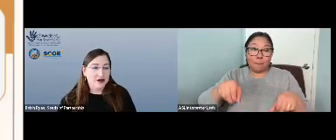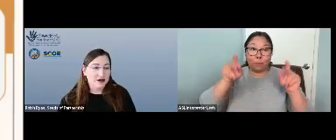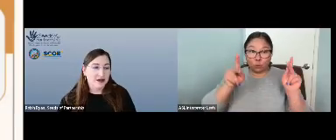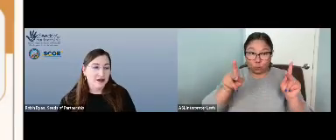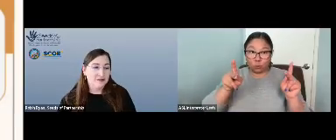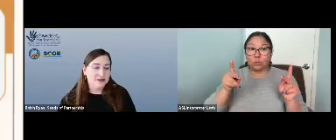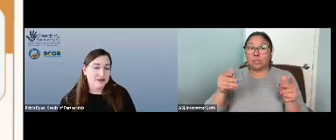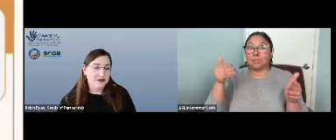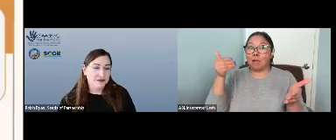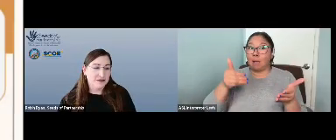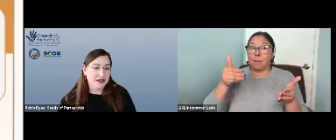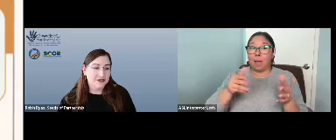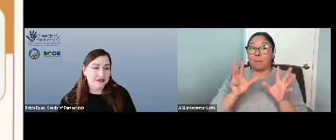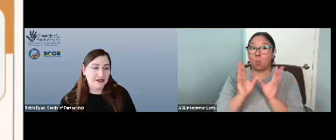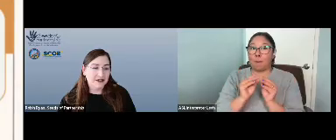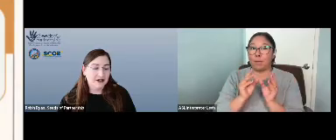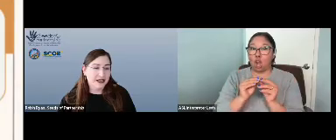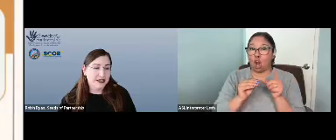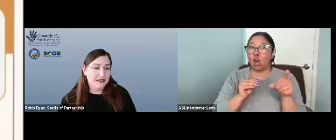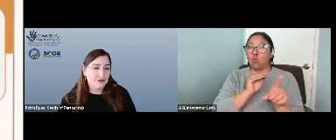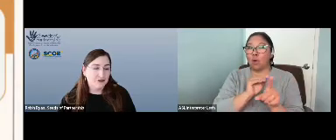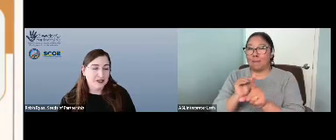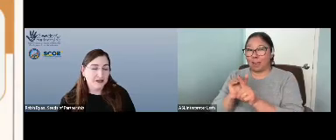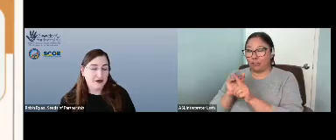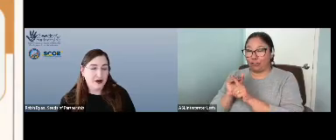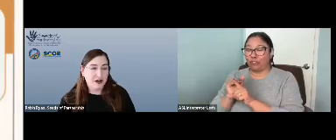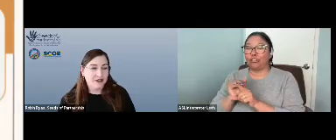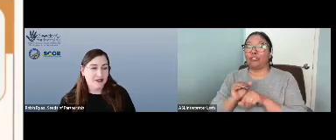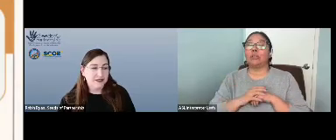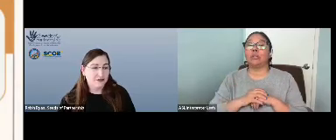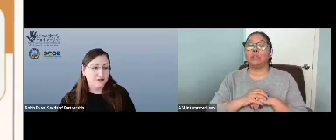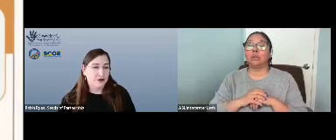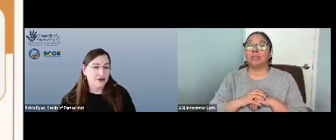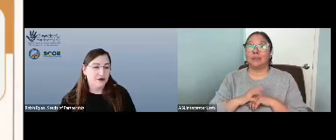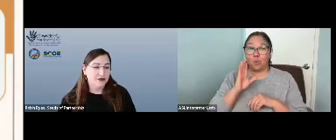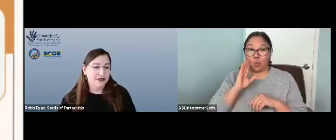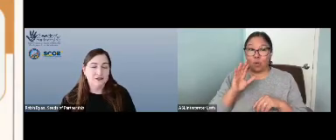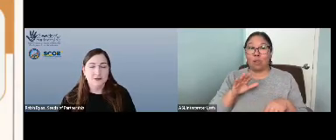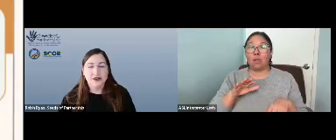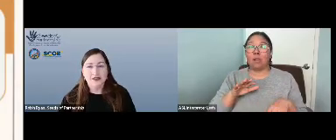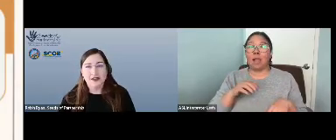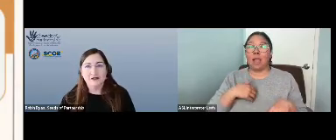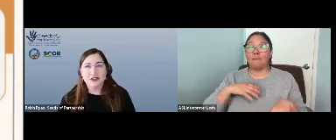webinar. Uh this is a reminder here and we are having these on the fourth Thursday of the month